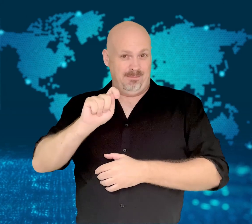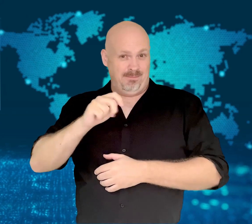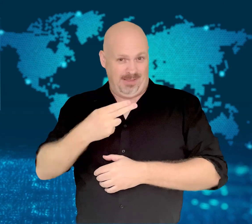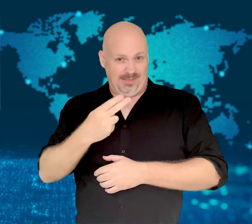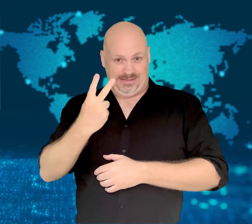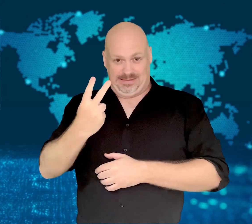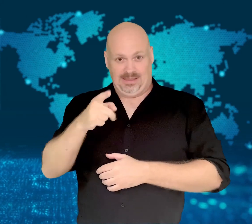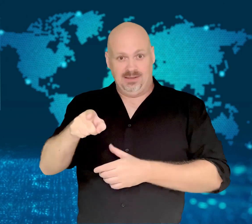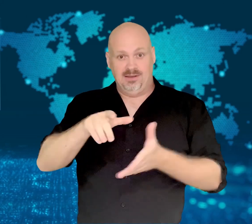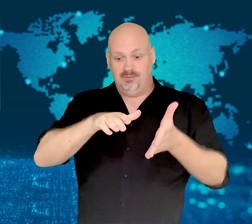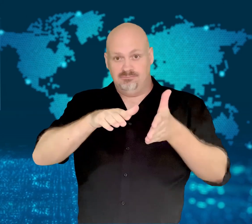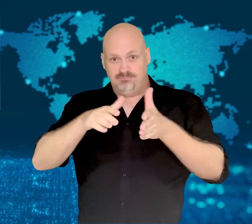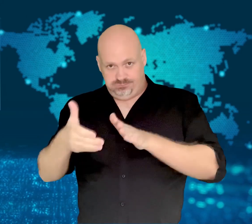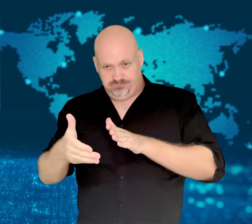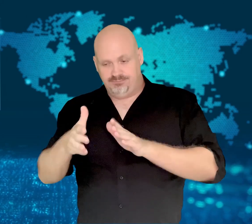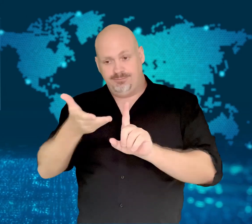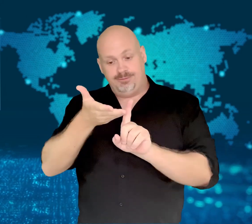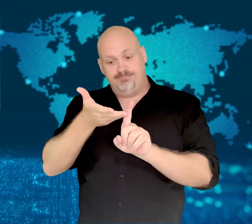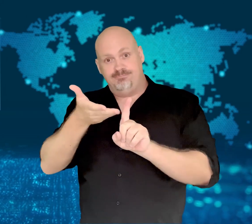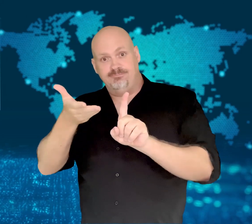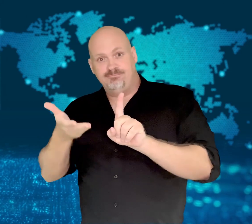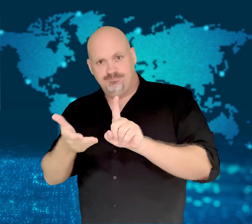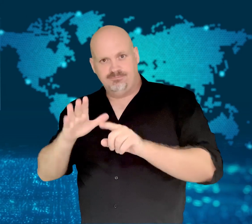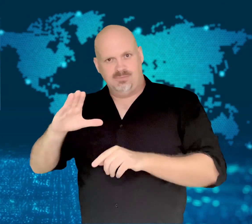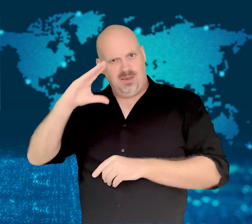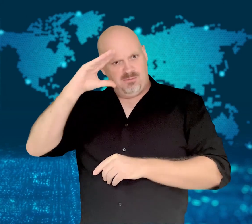to pay tribute to their Queen.